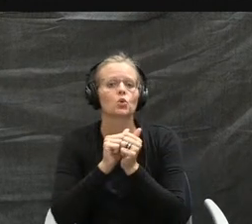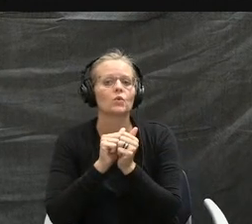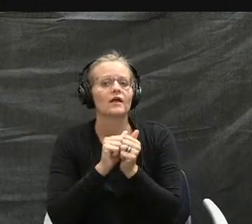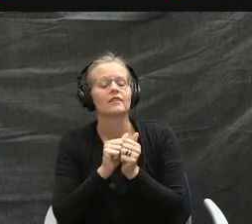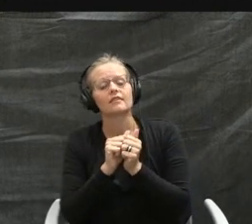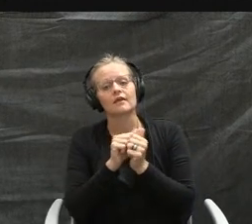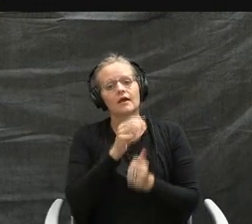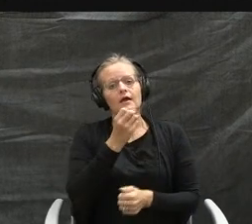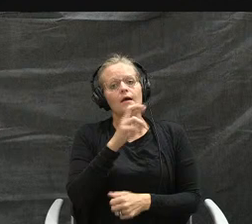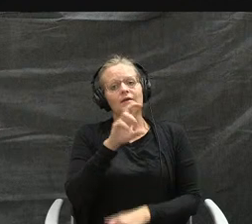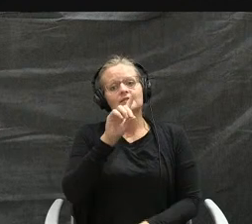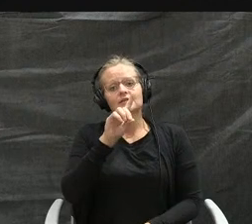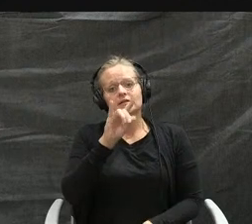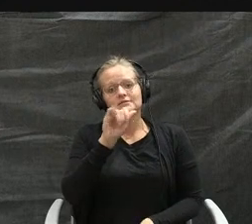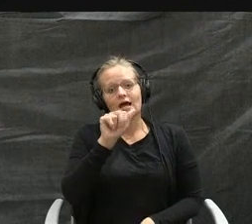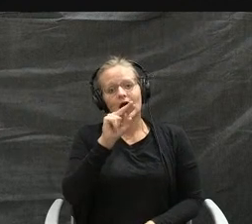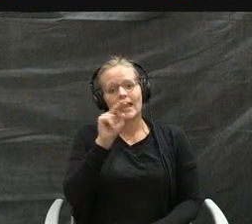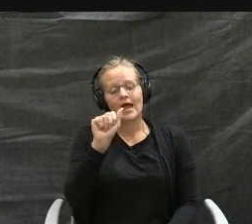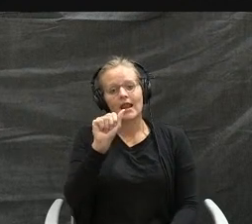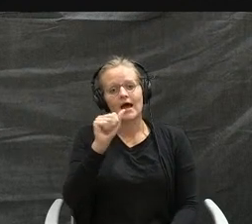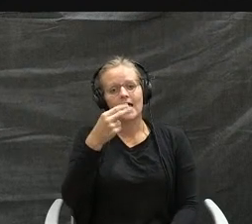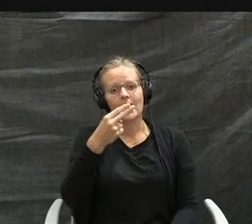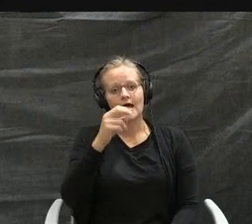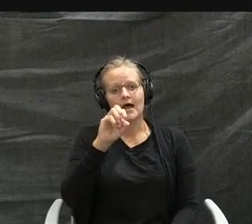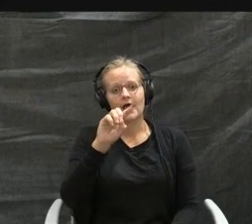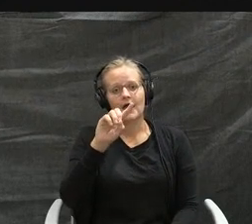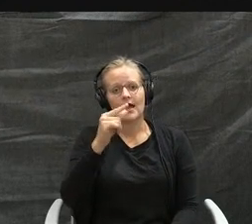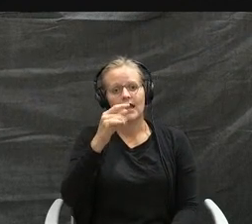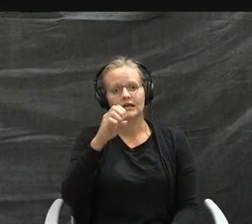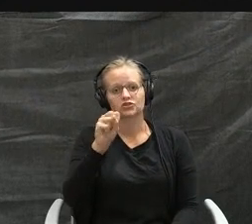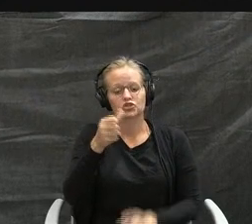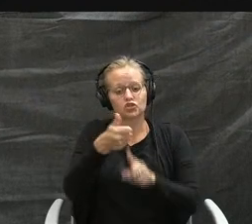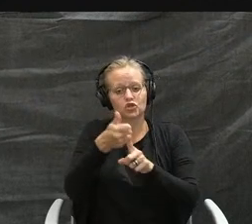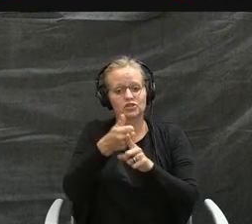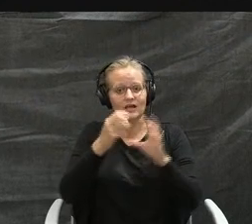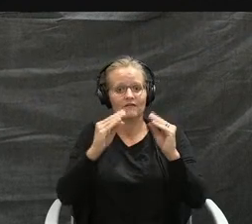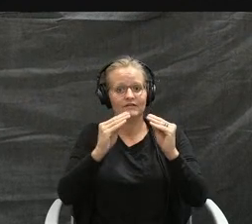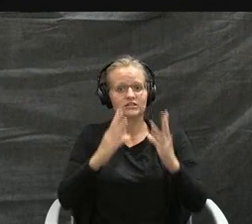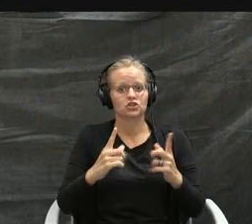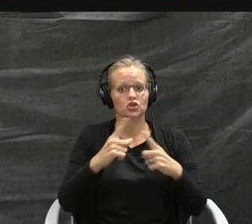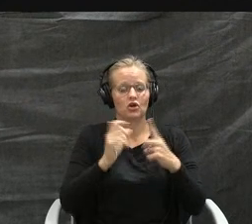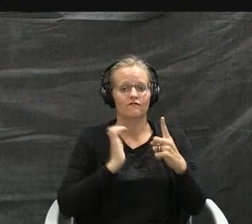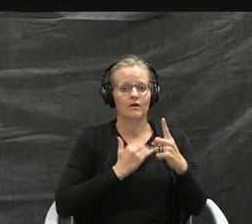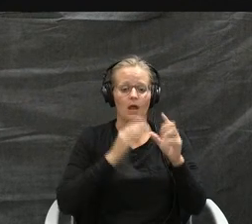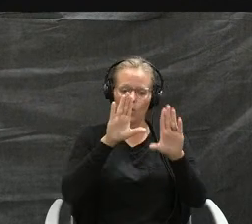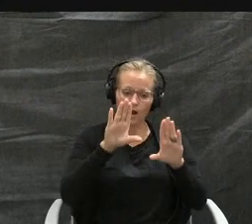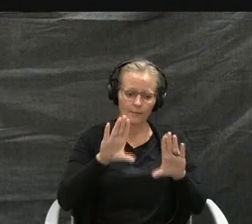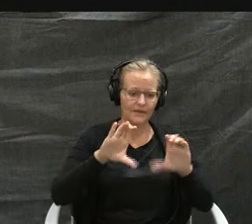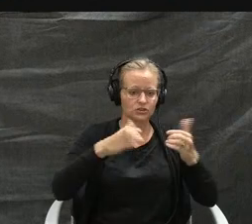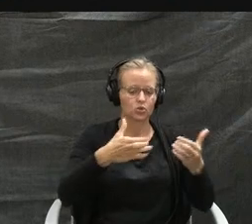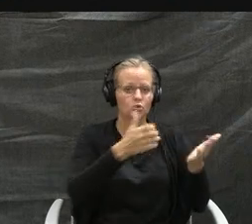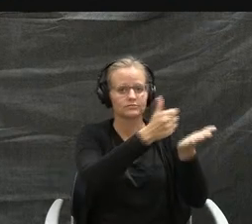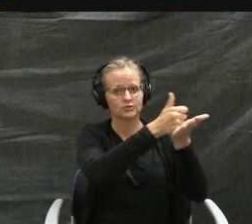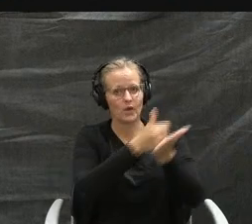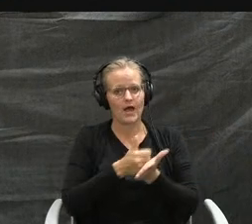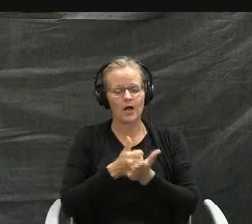of the lucky teachers from our amazing group who is here tonight to help present. So I welcome and Diana as well.